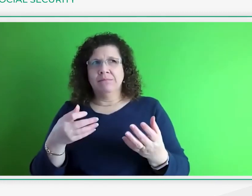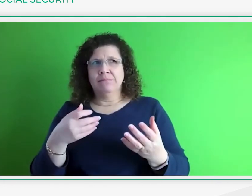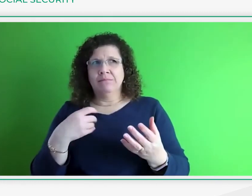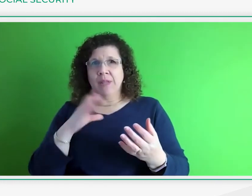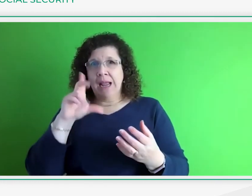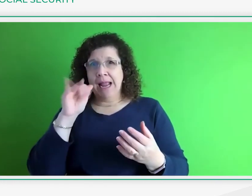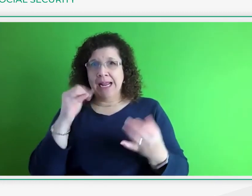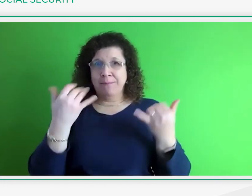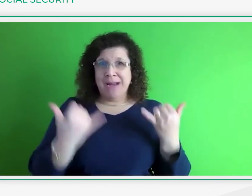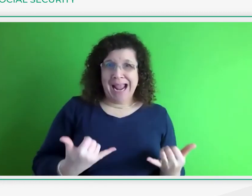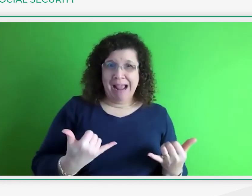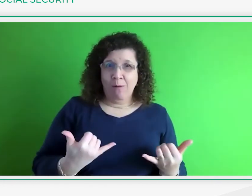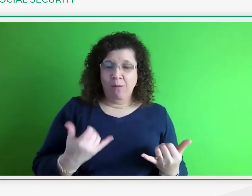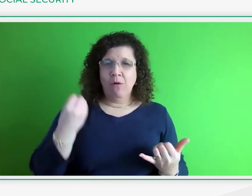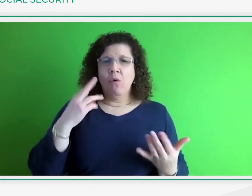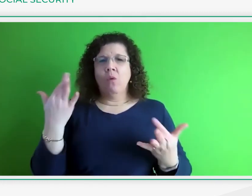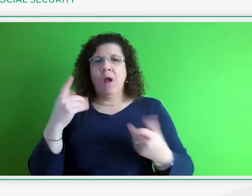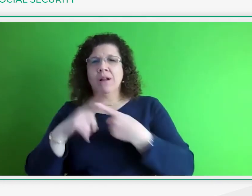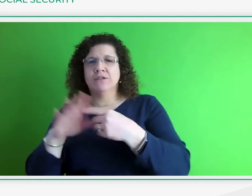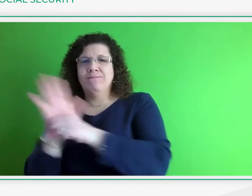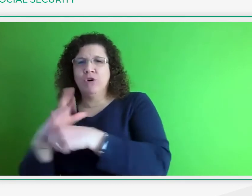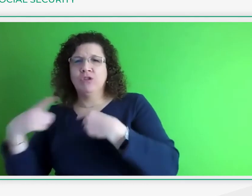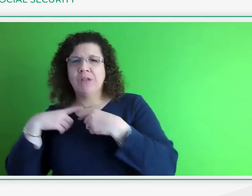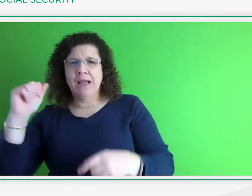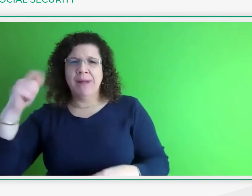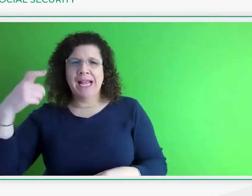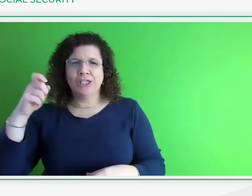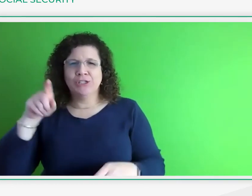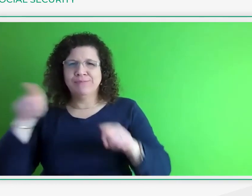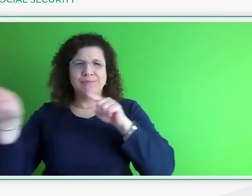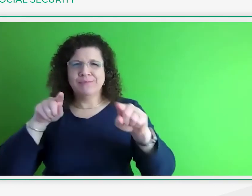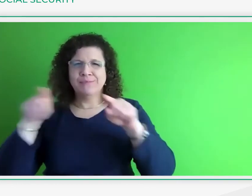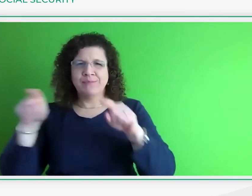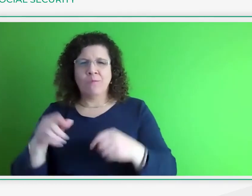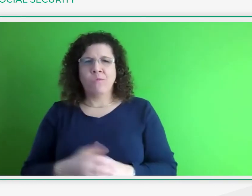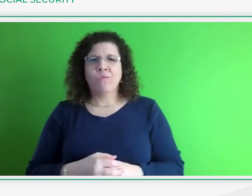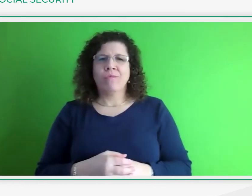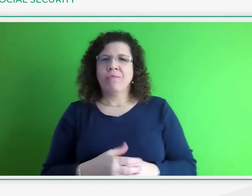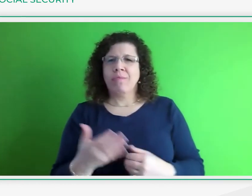So you have to decide: Should I go ahead and claim now, or should I wait until full retirement age?